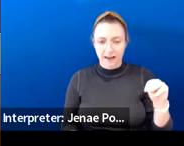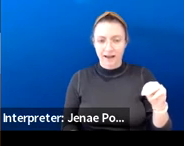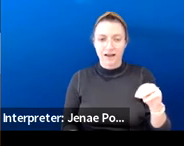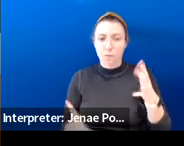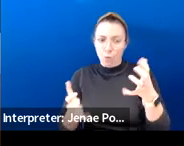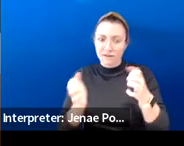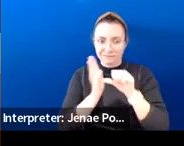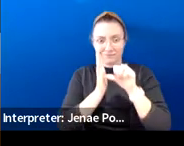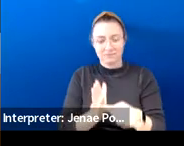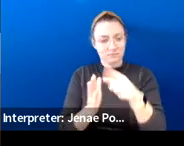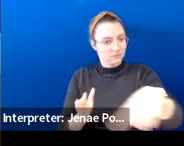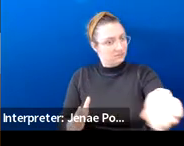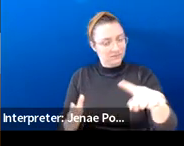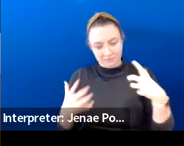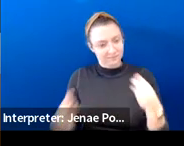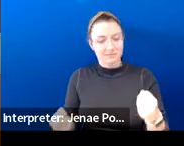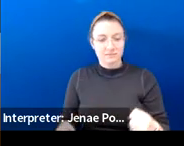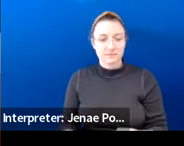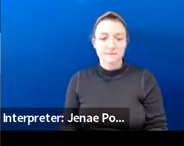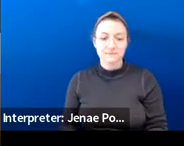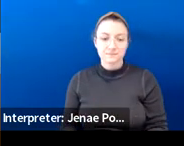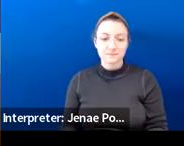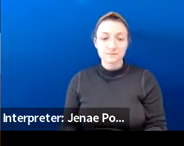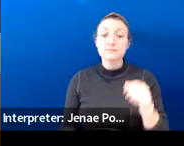And we work very hard to help vulnerable children and families in our community.